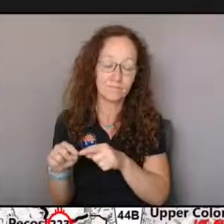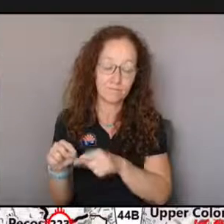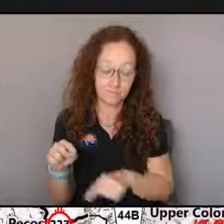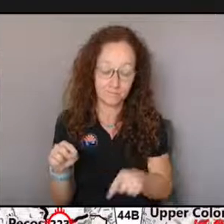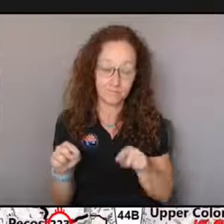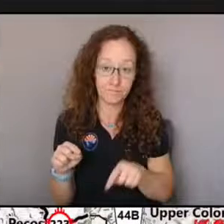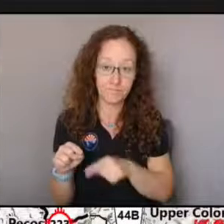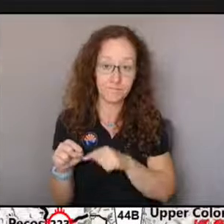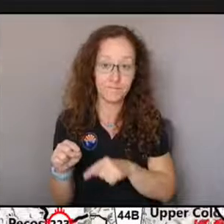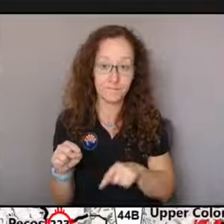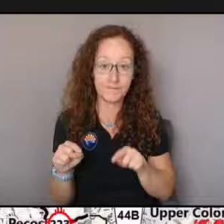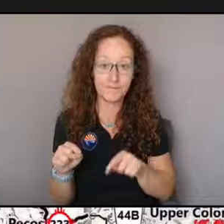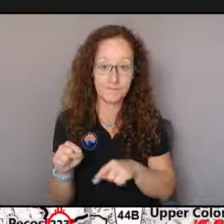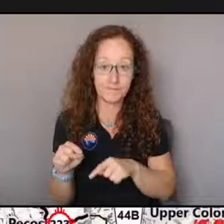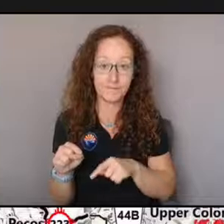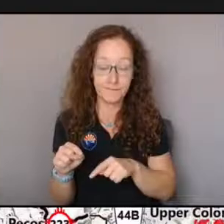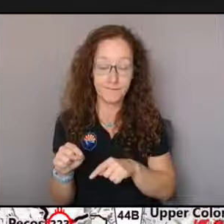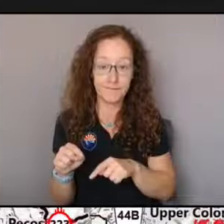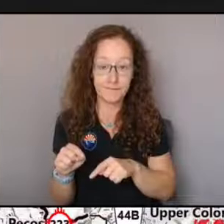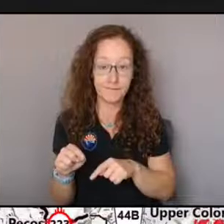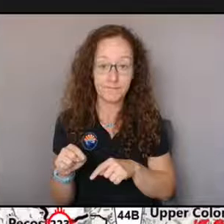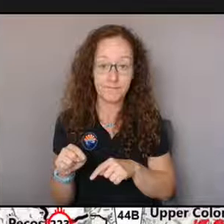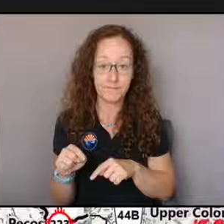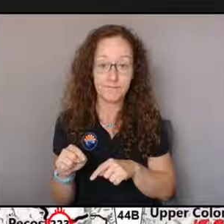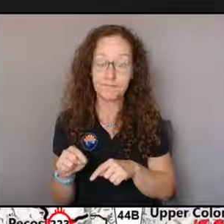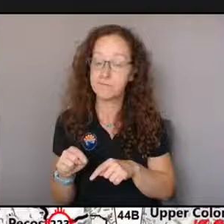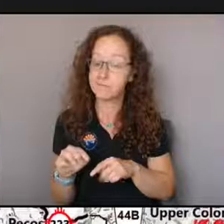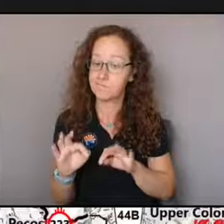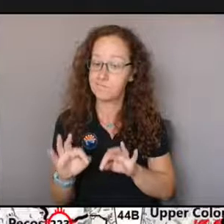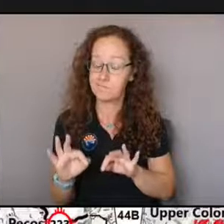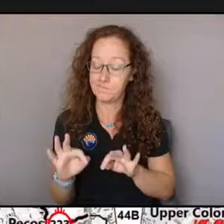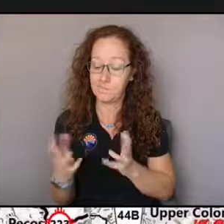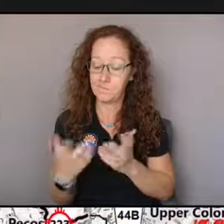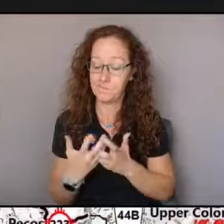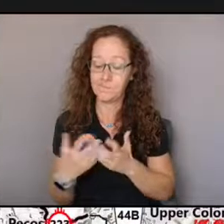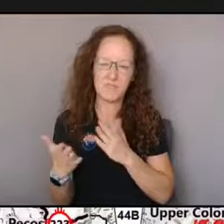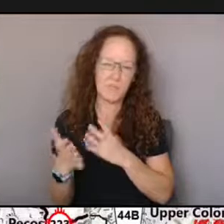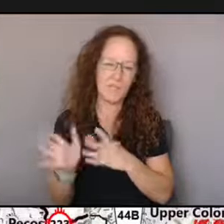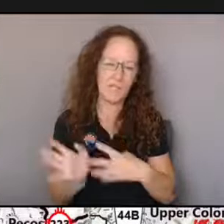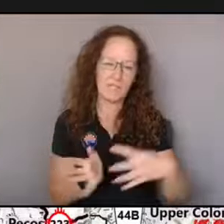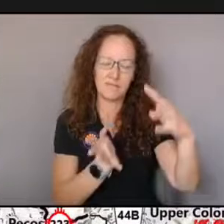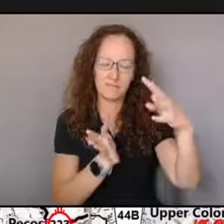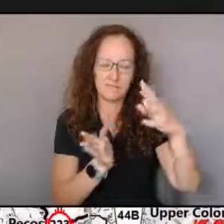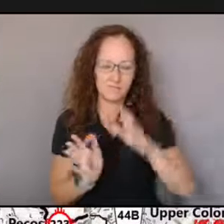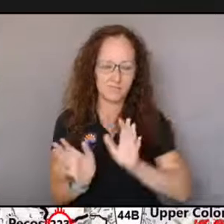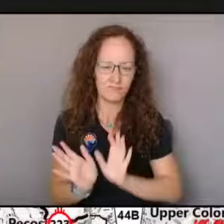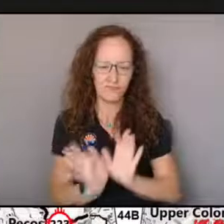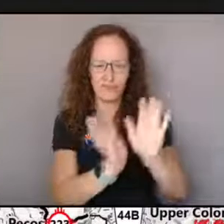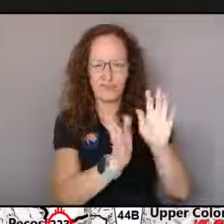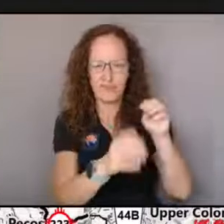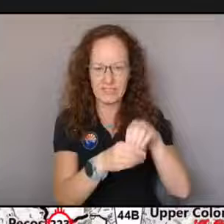ON THE SOUTHERN FINGER, THE SOUTH END OF THAT FINGER, THE SOUTH FLANK OF THAT FINGER, FAVORABLE WINDS PUSHING FIRE BACK INTO THE BLACK.